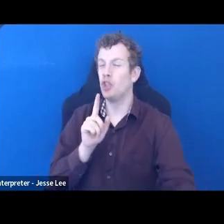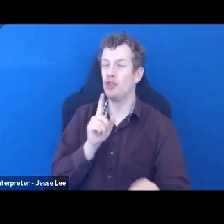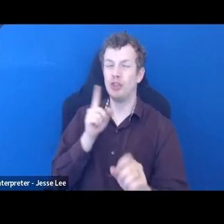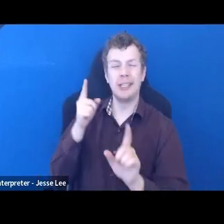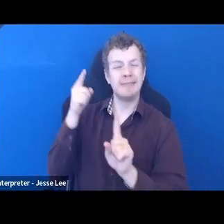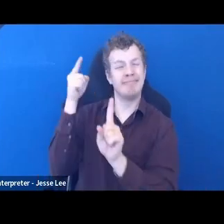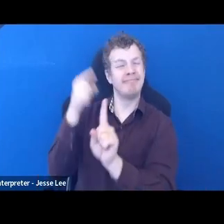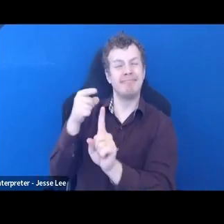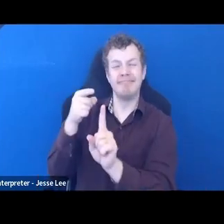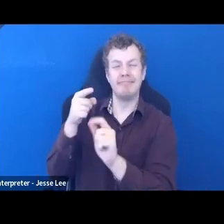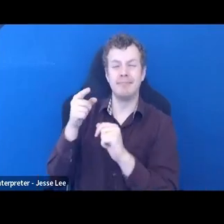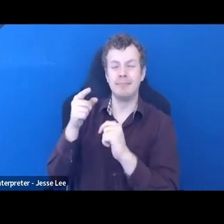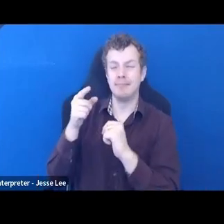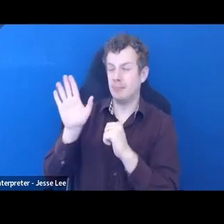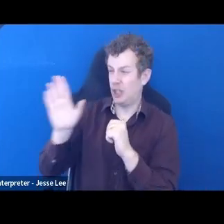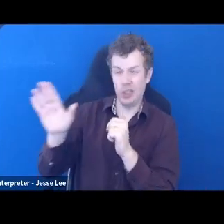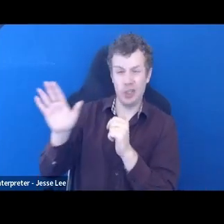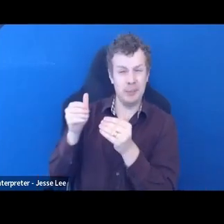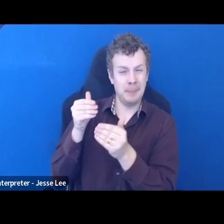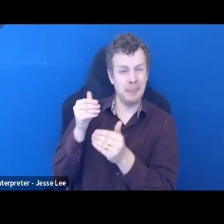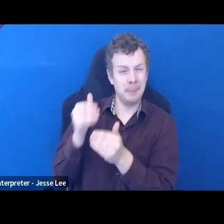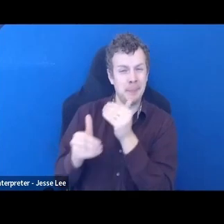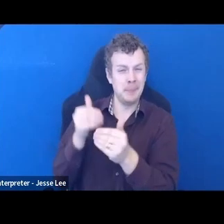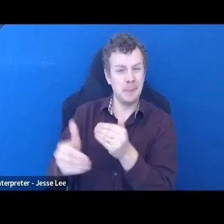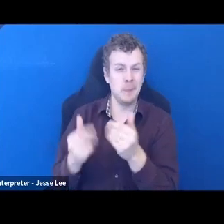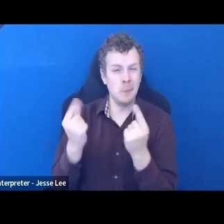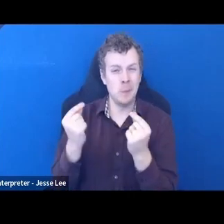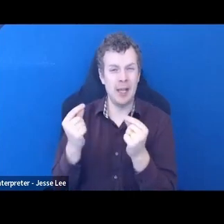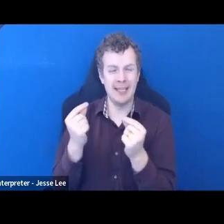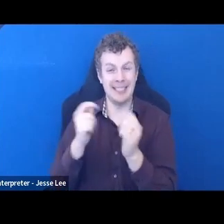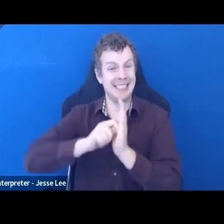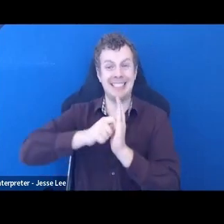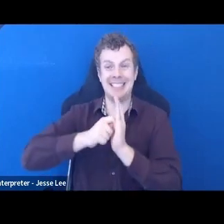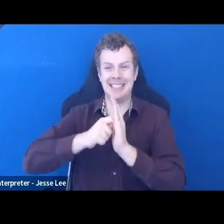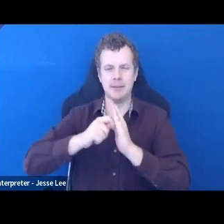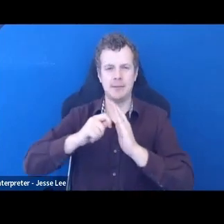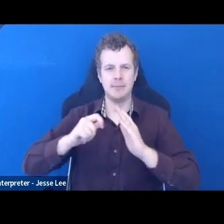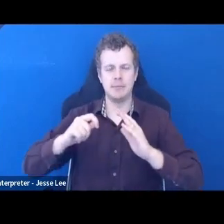through this decision-making was surrounding negotiating a new normal.